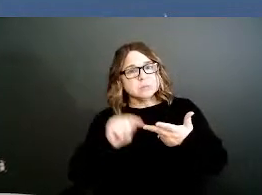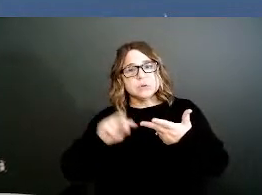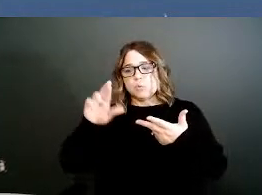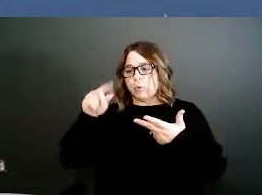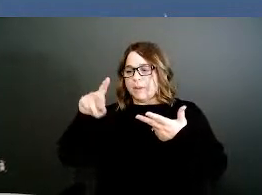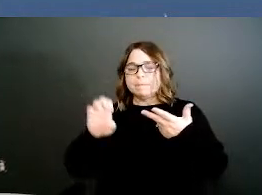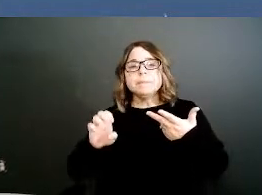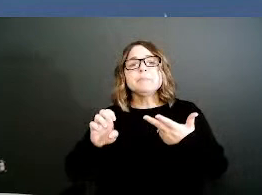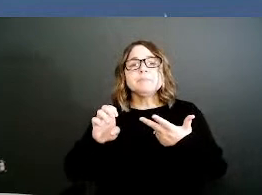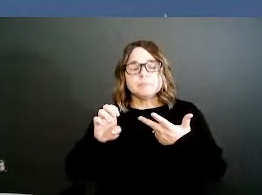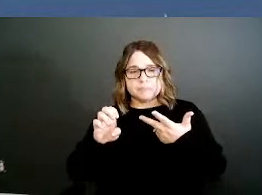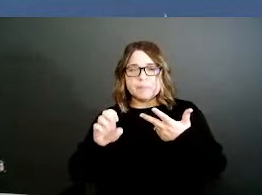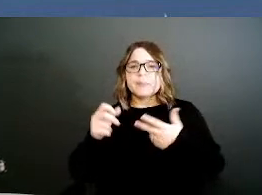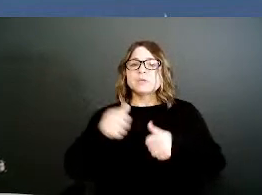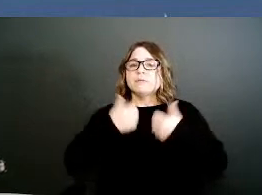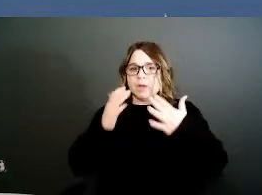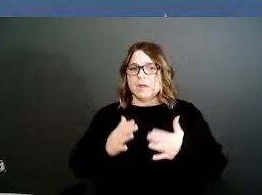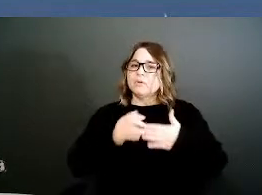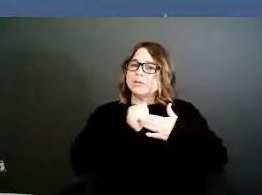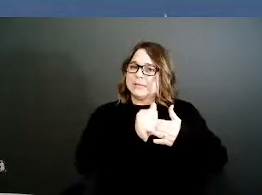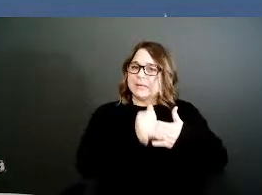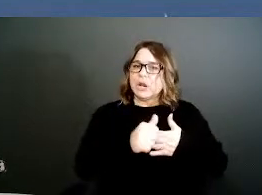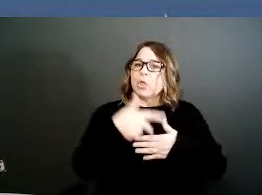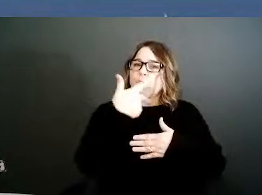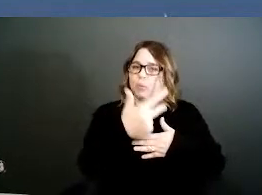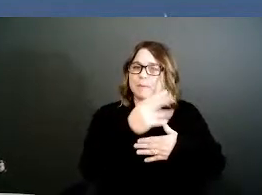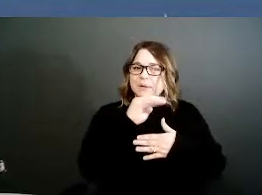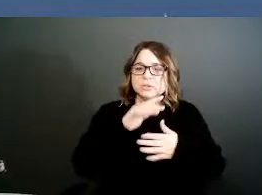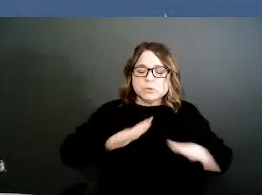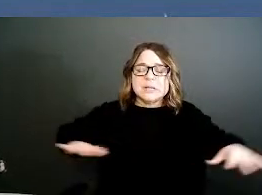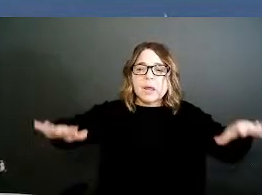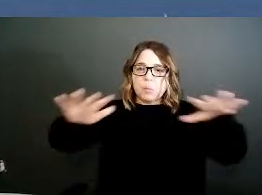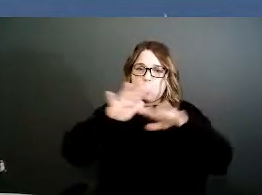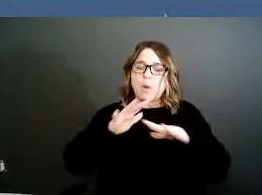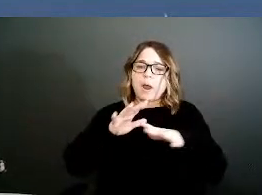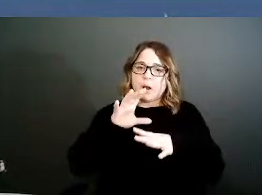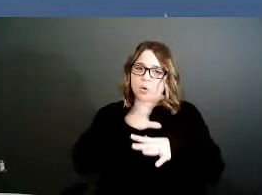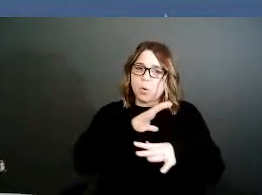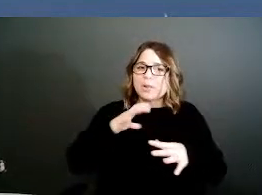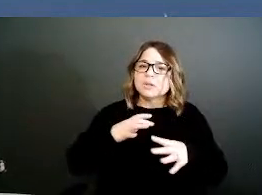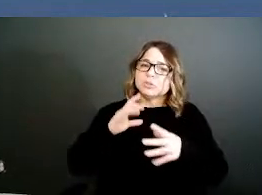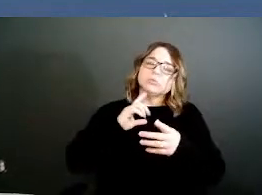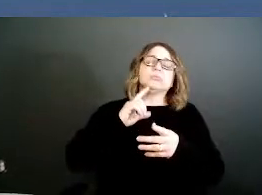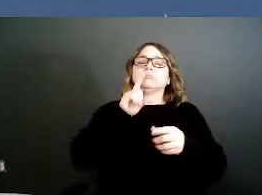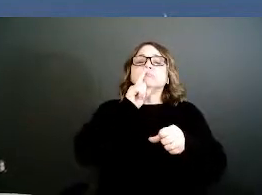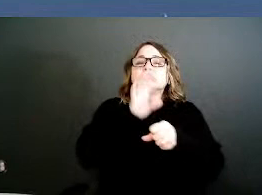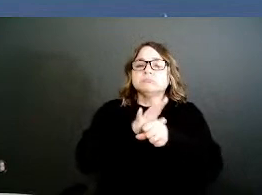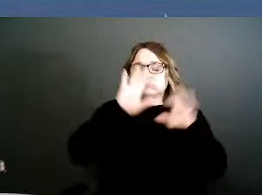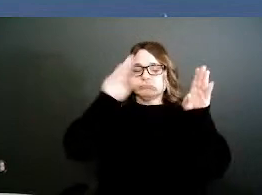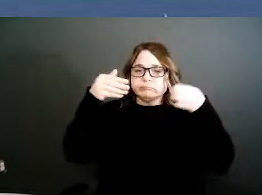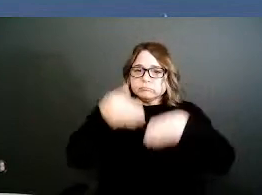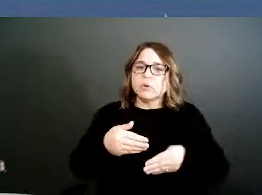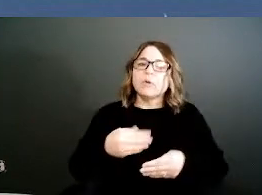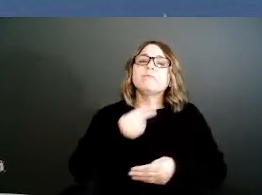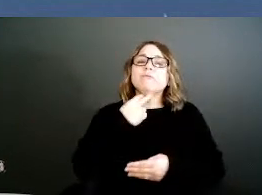SUPPORTING THREE OF MINNESOTA'S STATEWIDE COALITIONS DEDICATED TO AND AMPLIFYING THE VOICES OF SURVIVORS CHOSE TO ENDORSE YES FOR MINNEAPOLIS THIS FALL.